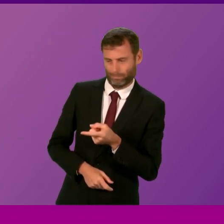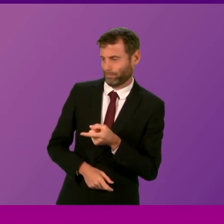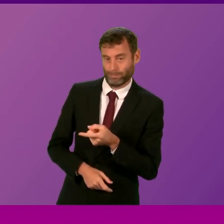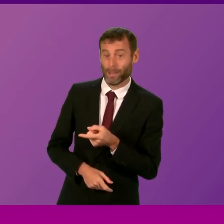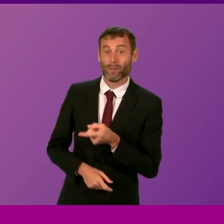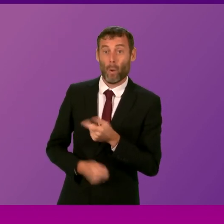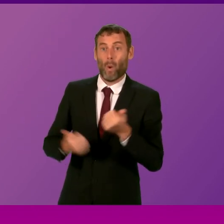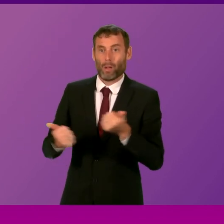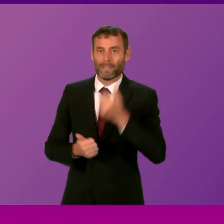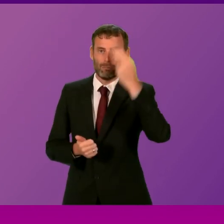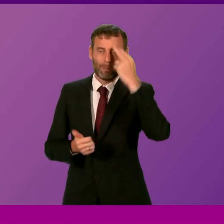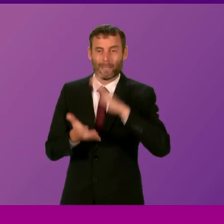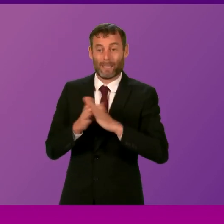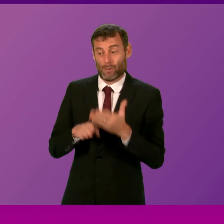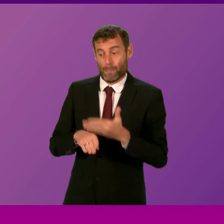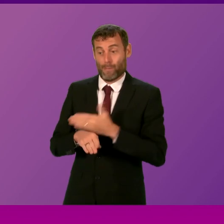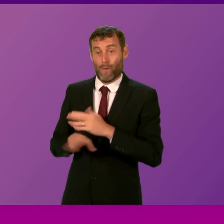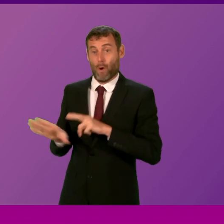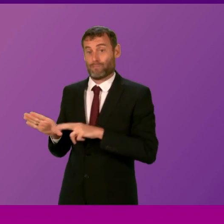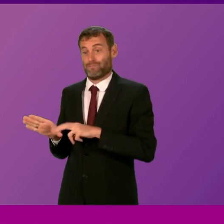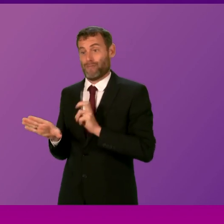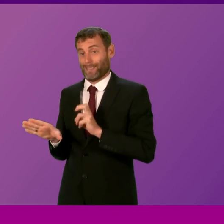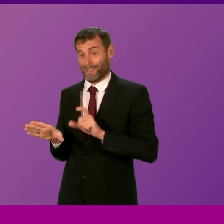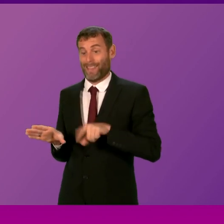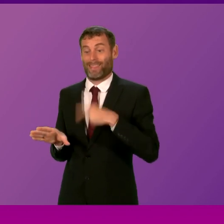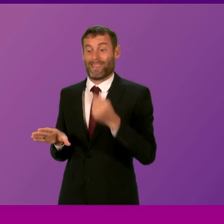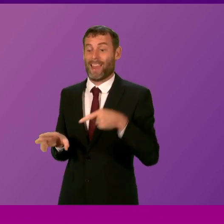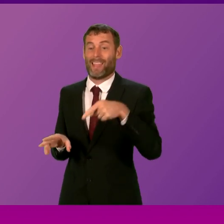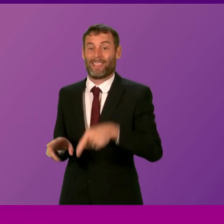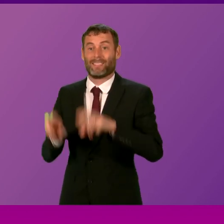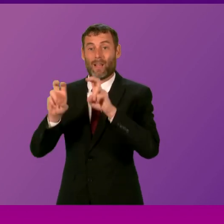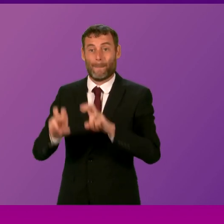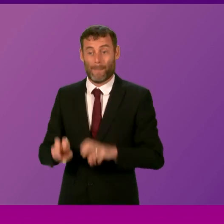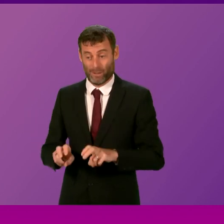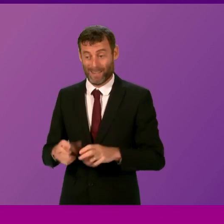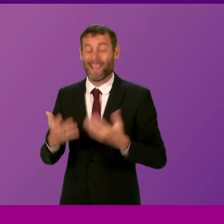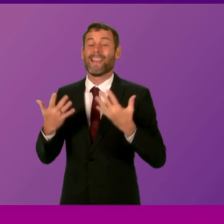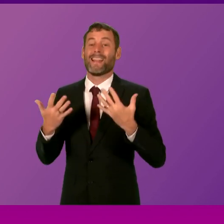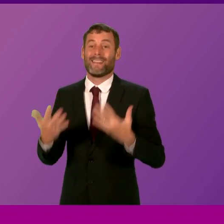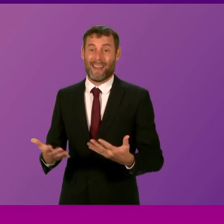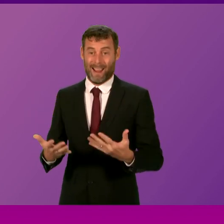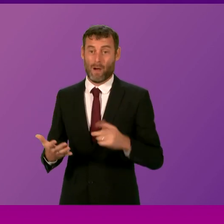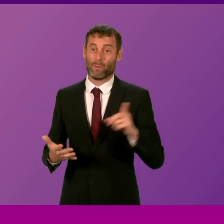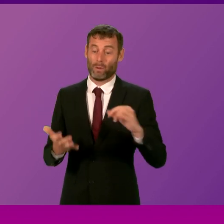That has now been followed by—the equivalent of that—Rishi Sunak on net zero,